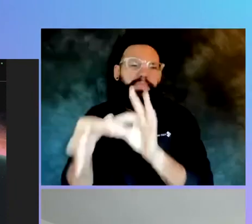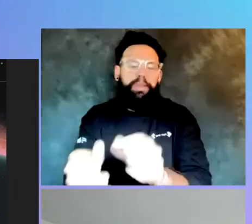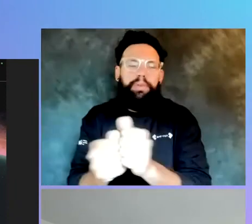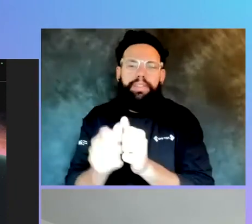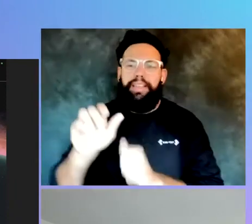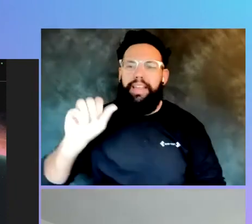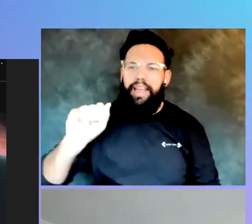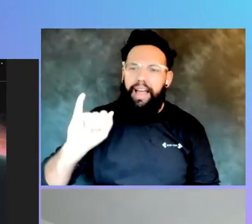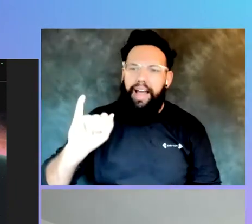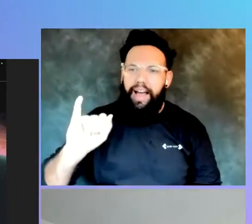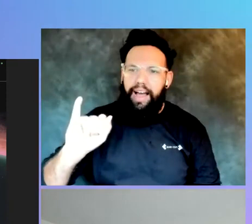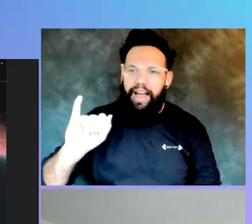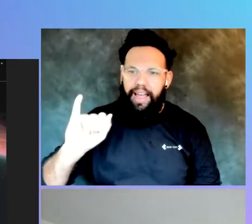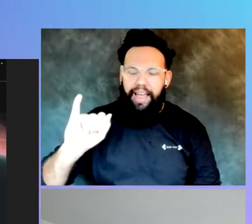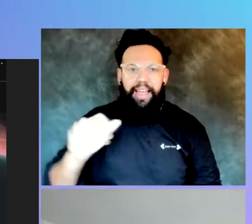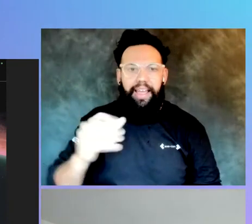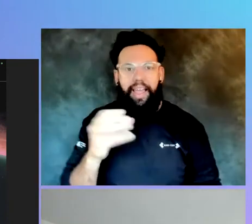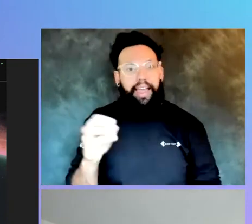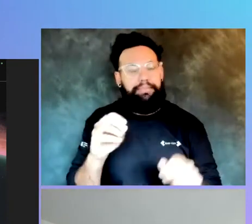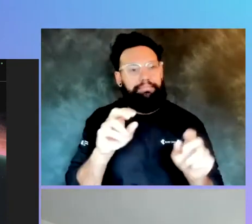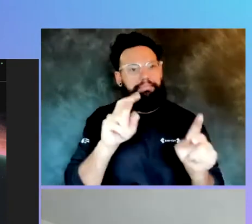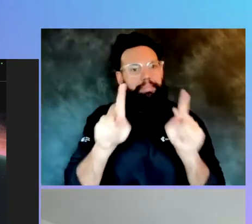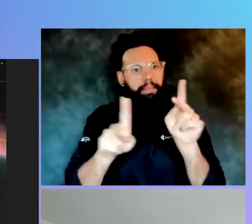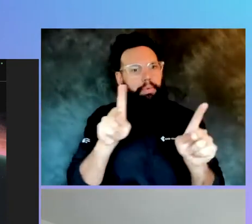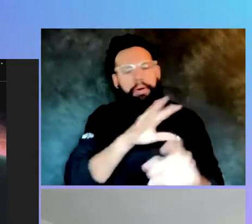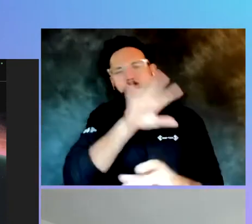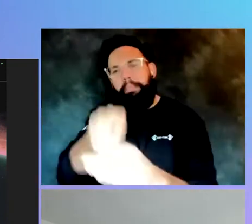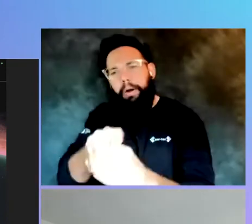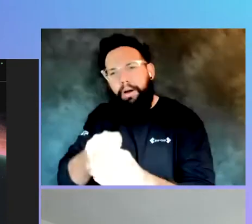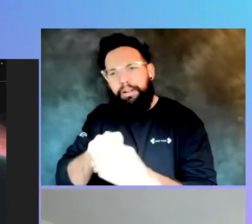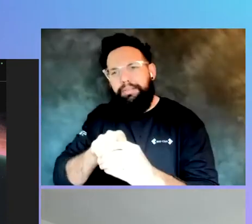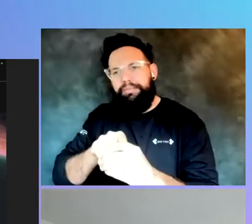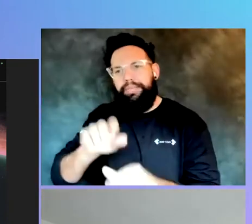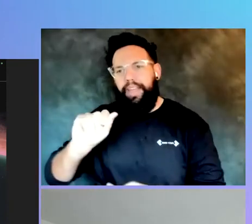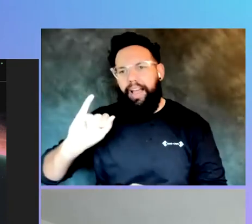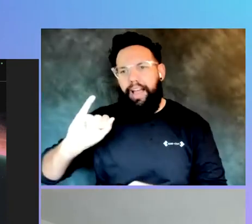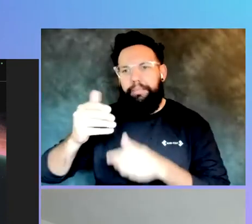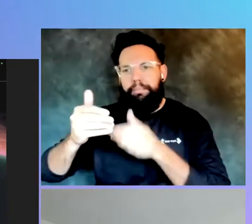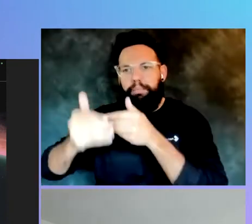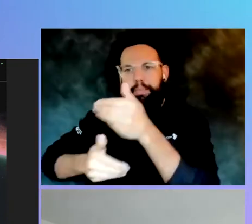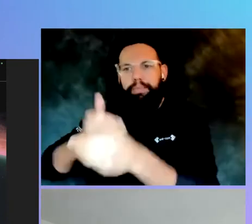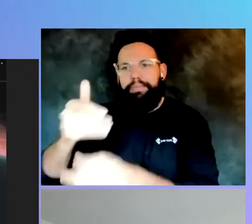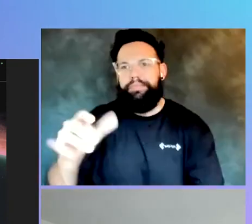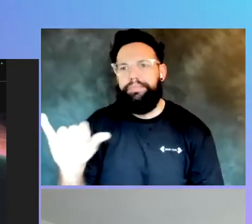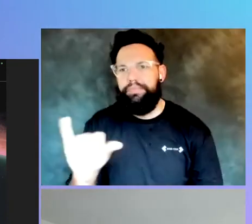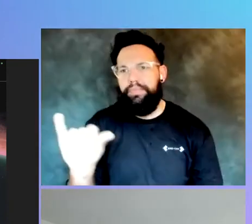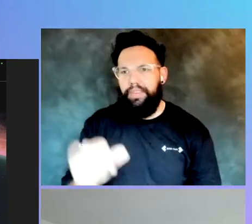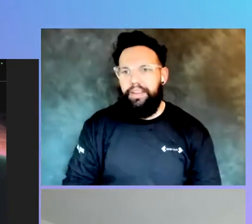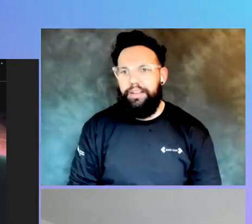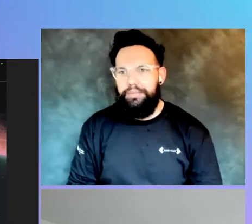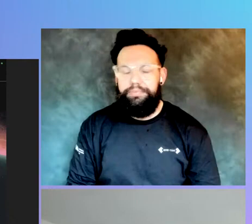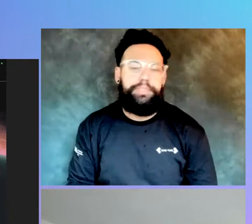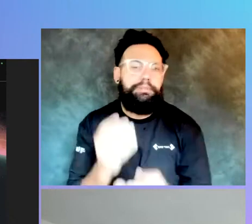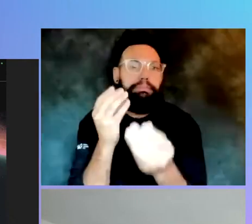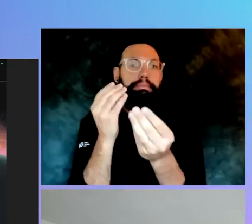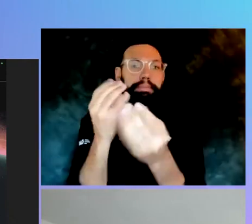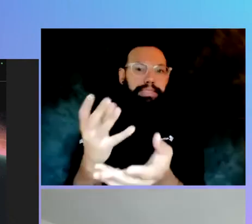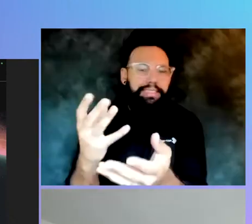humans in the loop. Excuse me. Um, I may be periodically muting